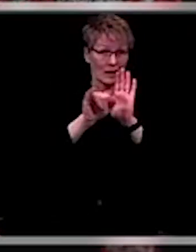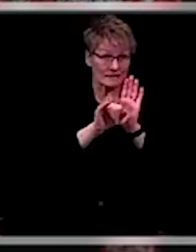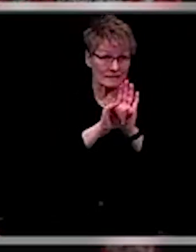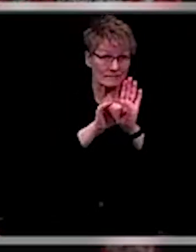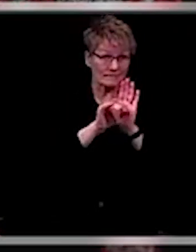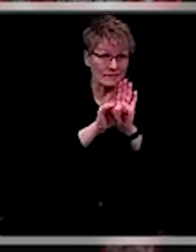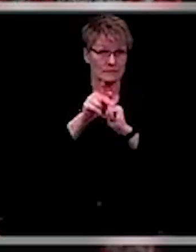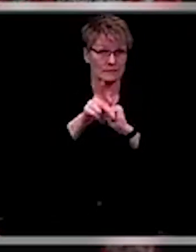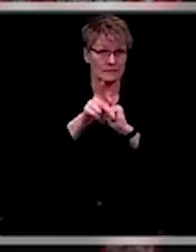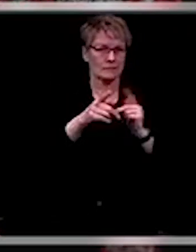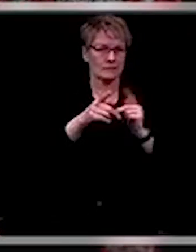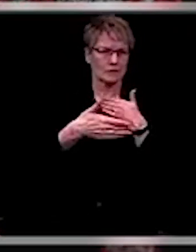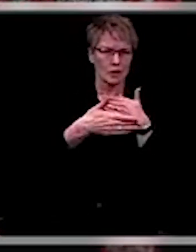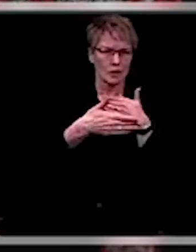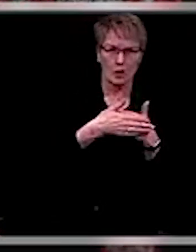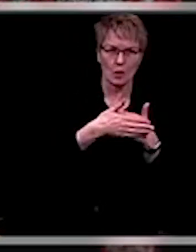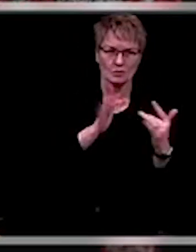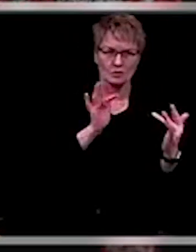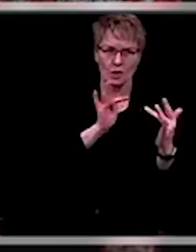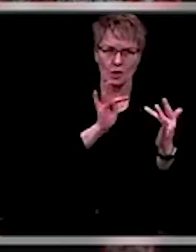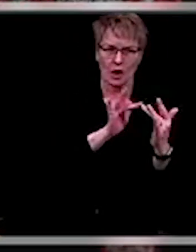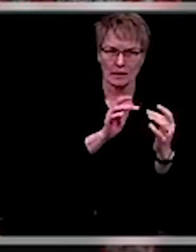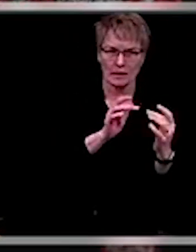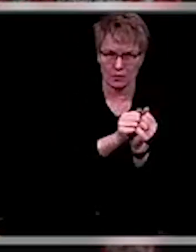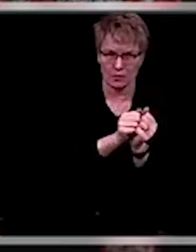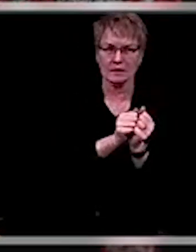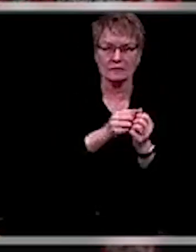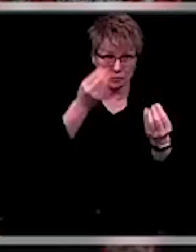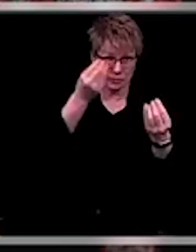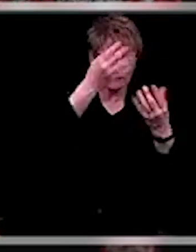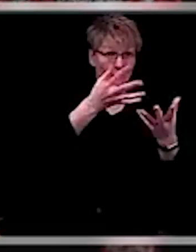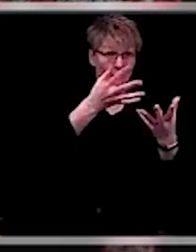know that they may have been exposed while you're waiting to be contacted by public health.